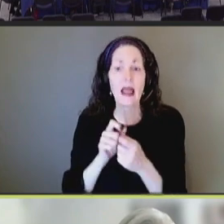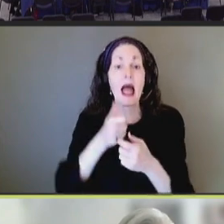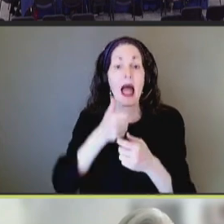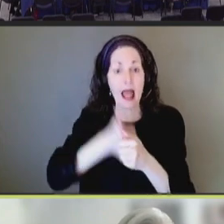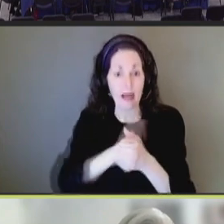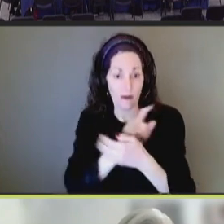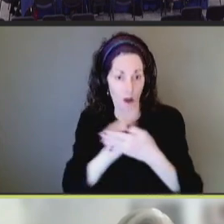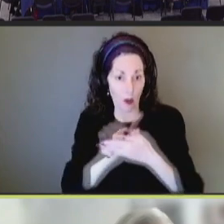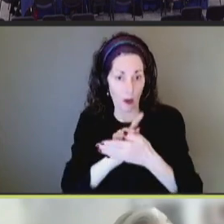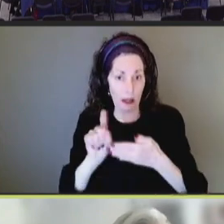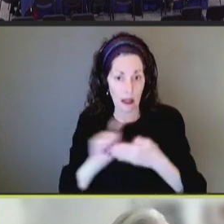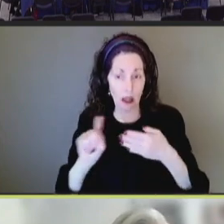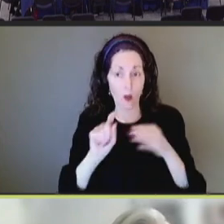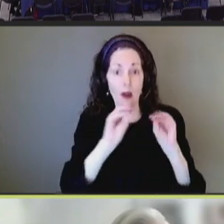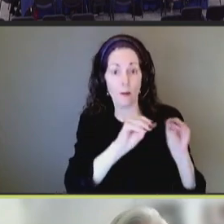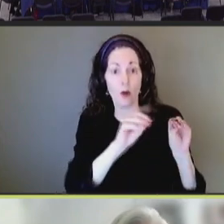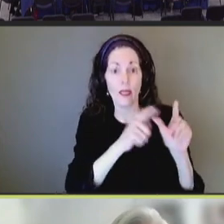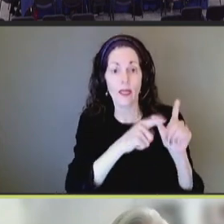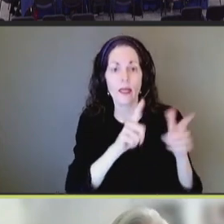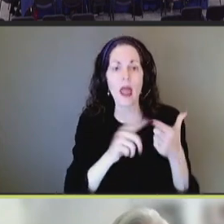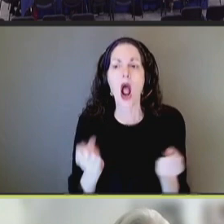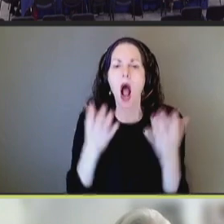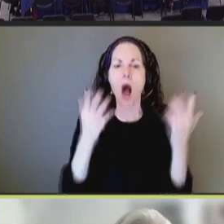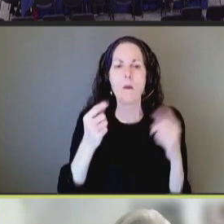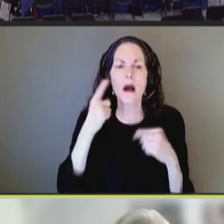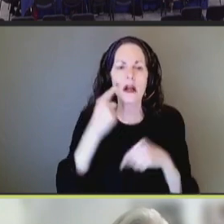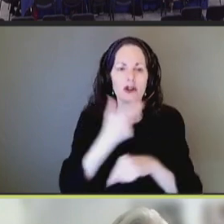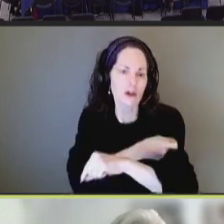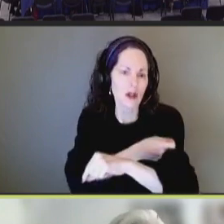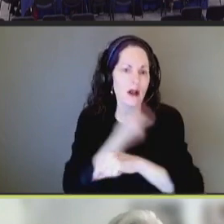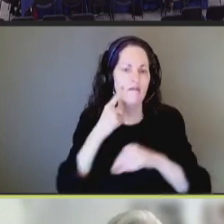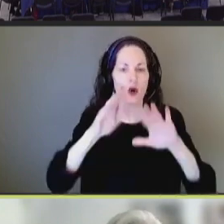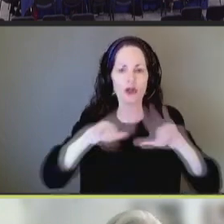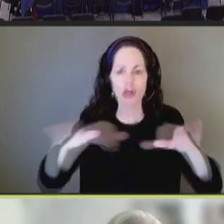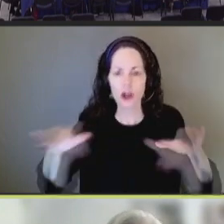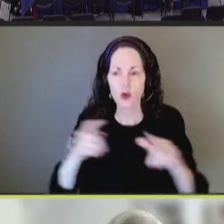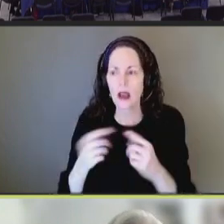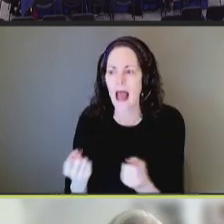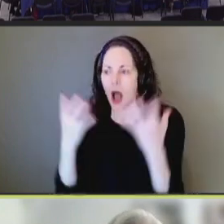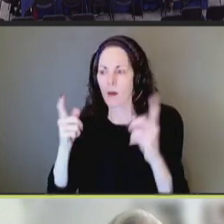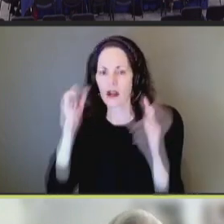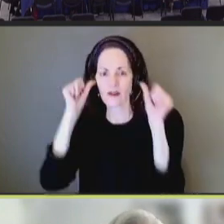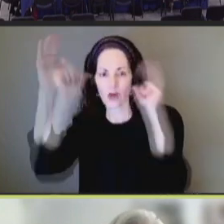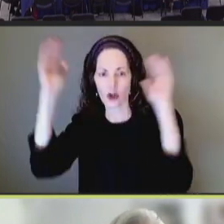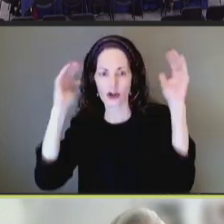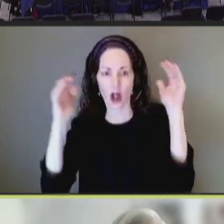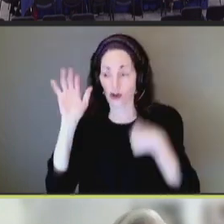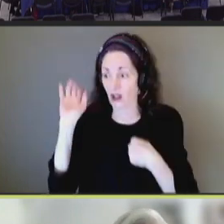for children and adults. This just shows the graph for children. And for this posting,